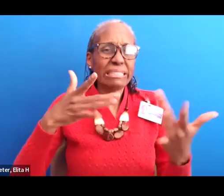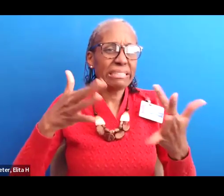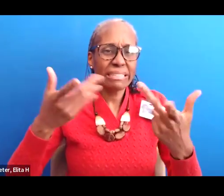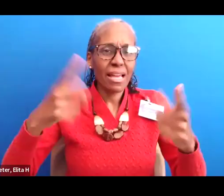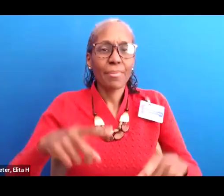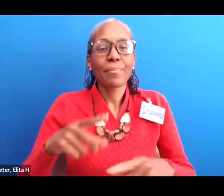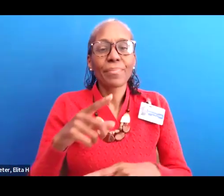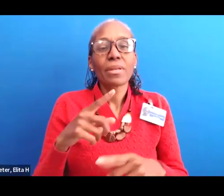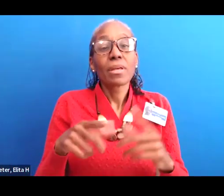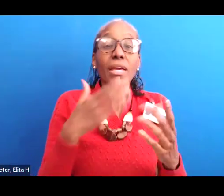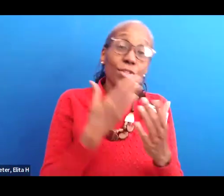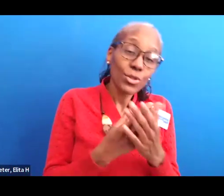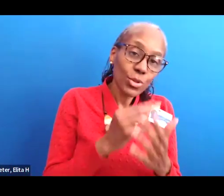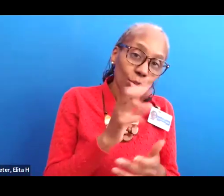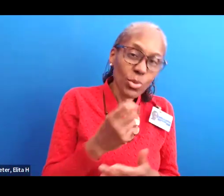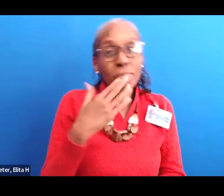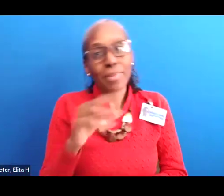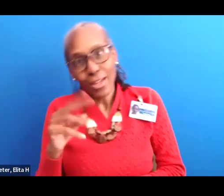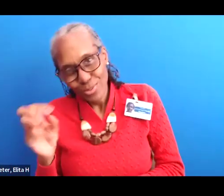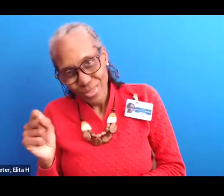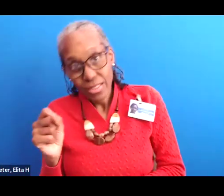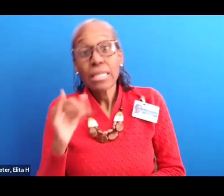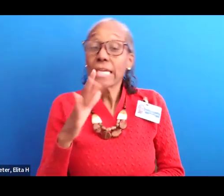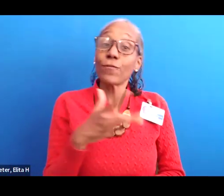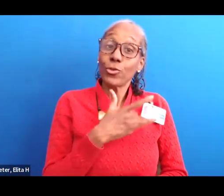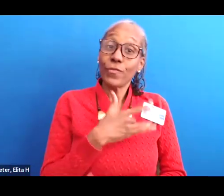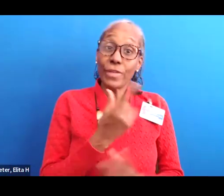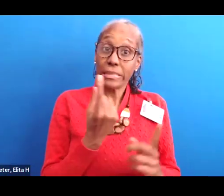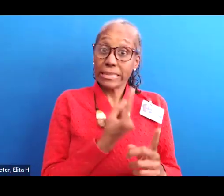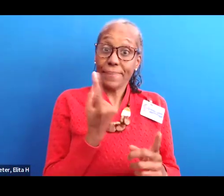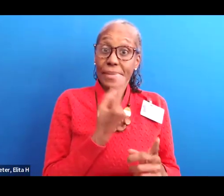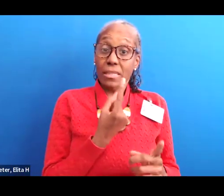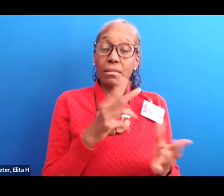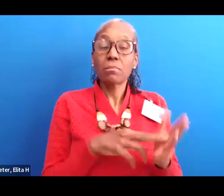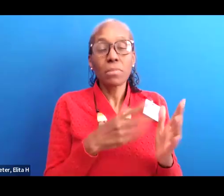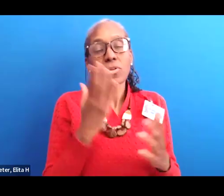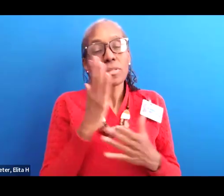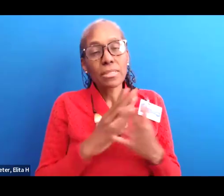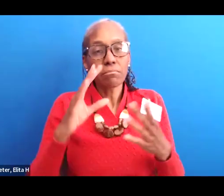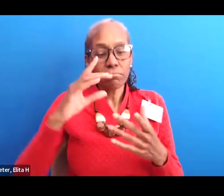It's kind of a good news, bad news story, because if you're feeling something, that means you have some message that's getting